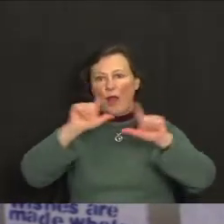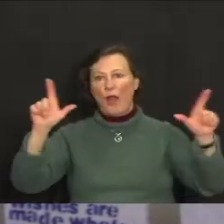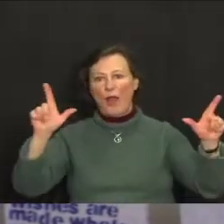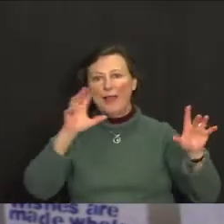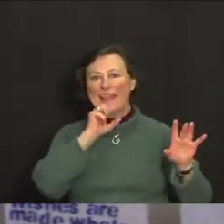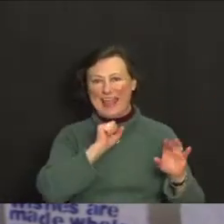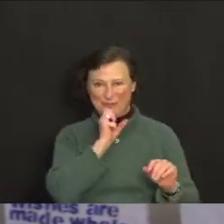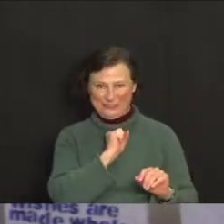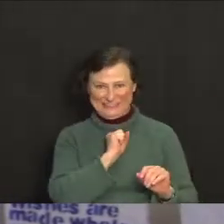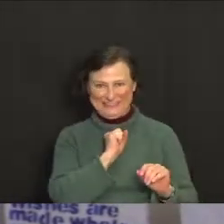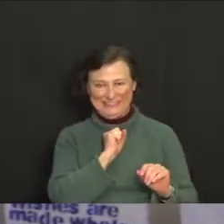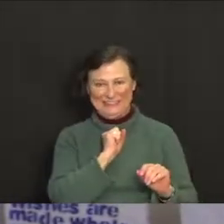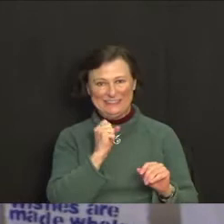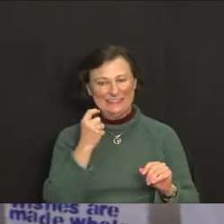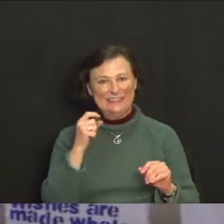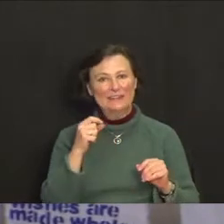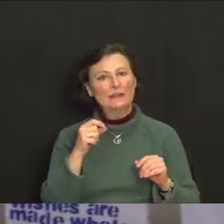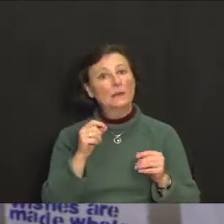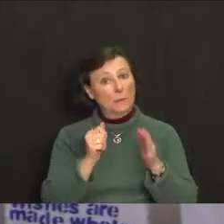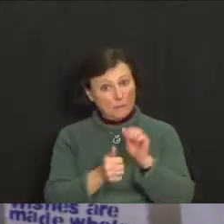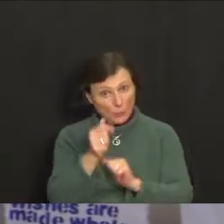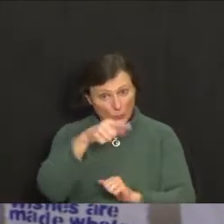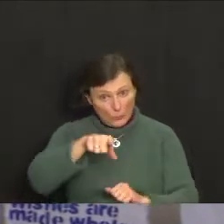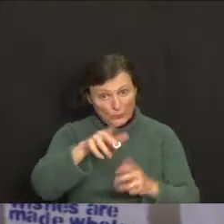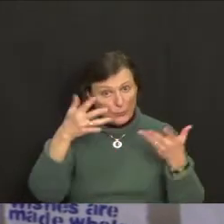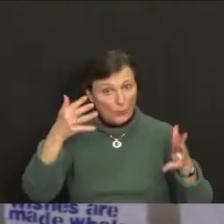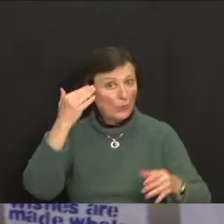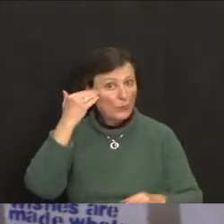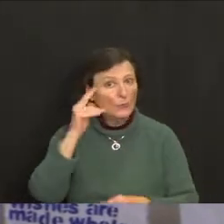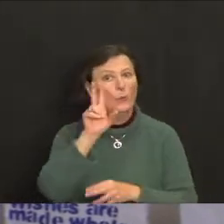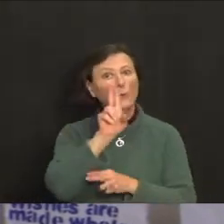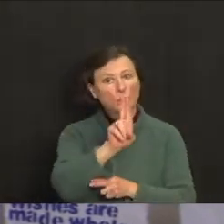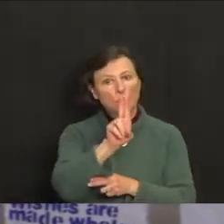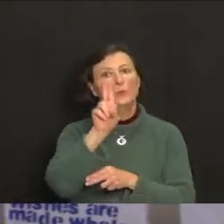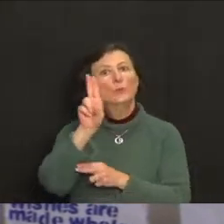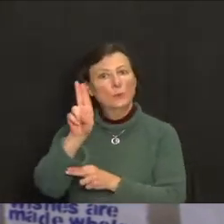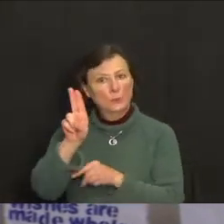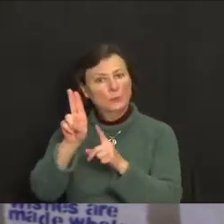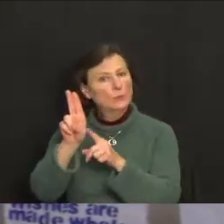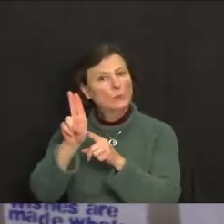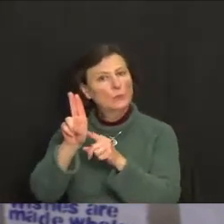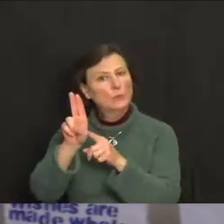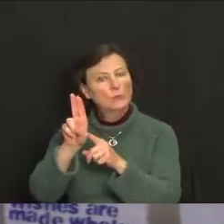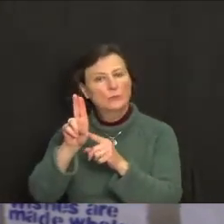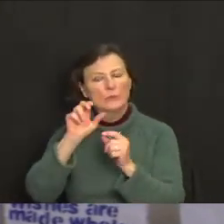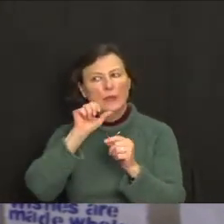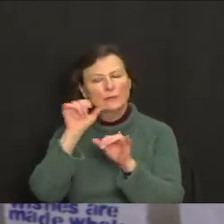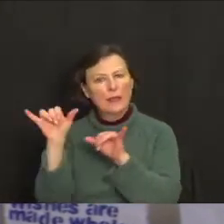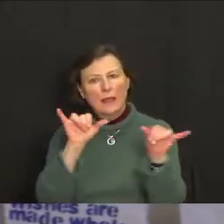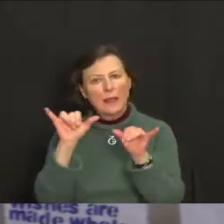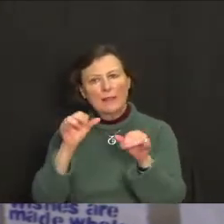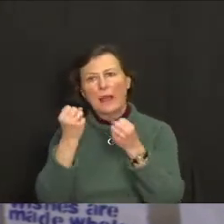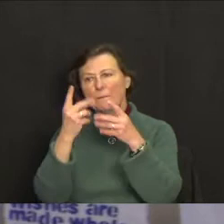As most of you already know Unitarian Universalism, unlike many of the other world's religions